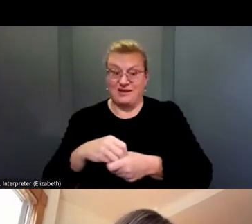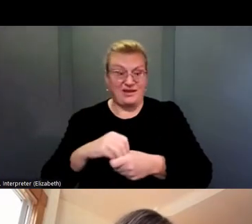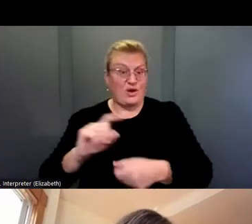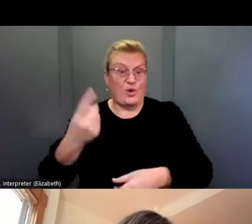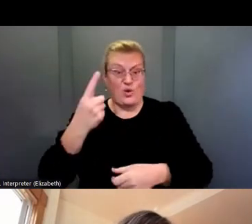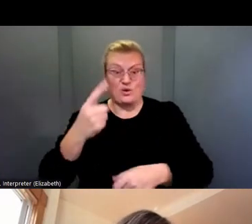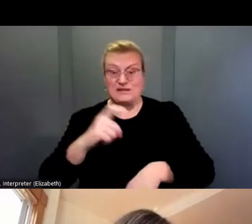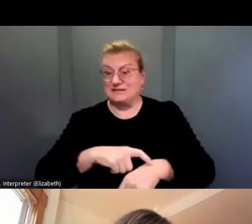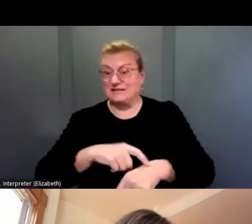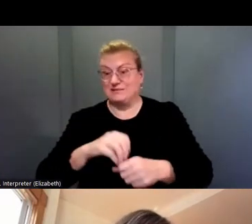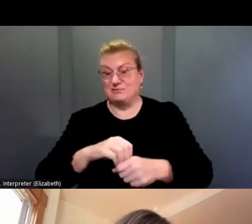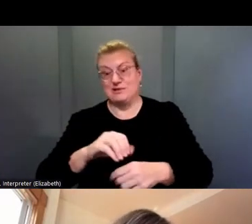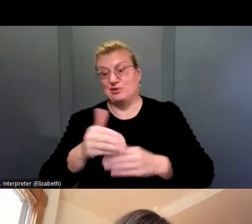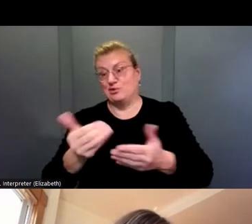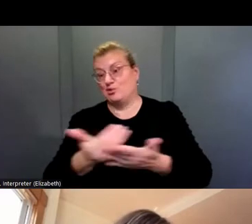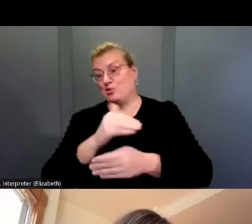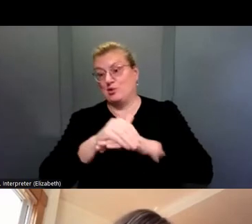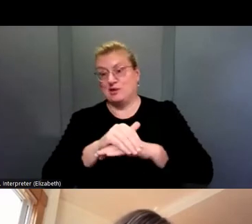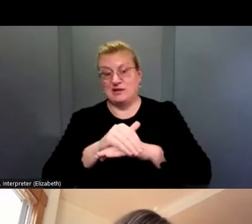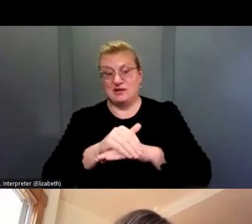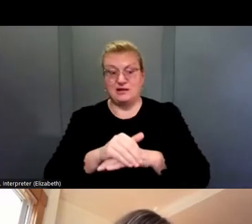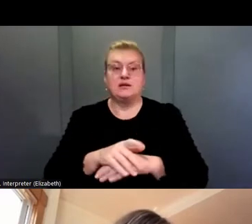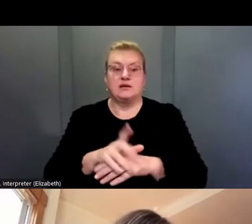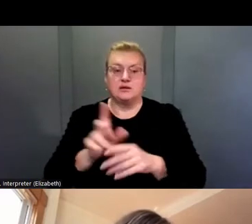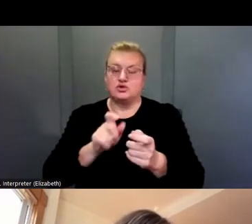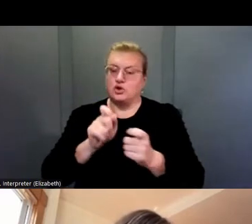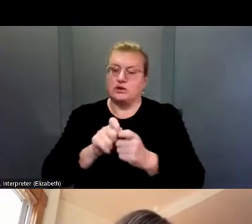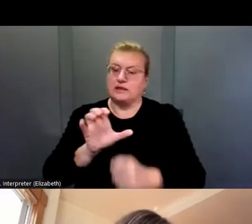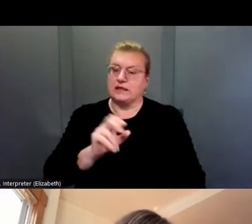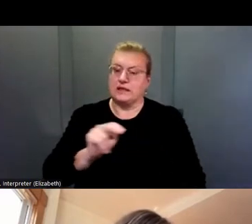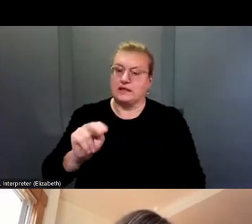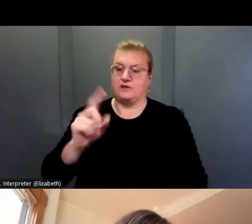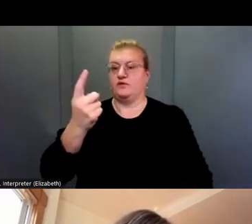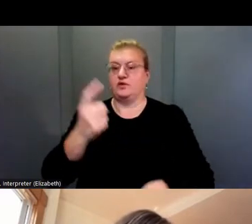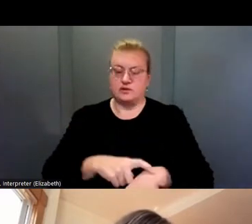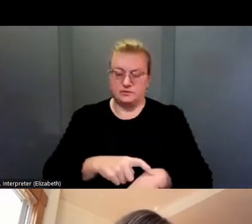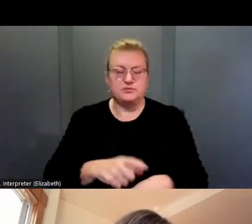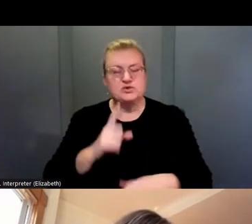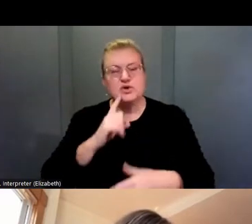certainly their only engagement in Connecticut. So it's that sharing of ideas.